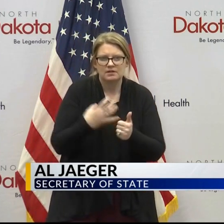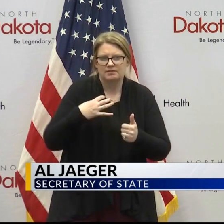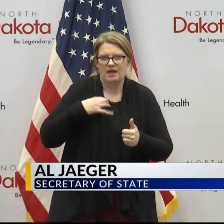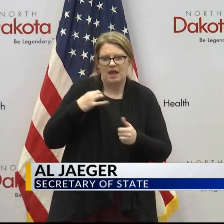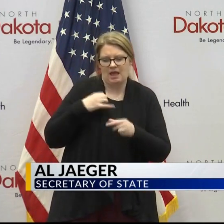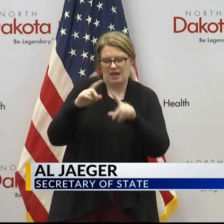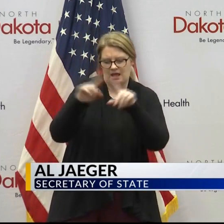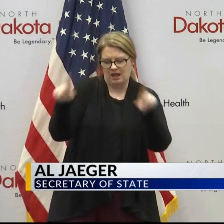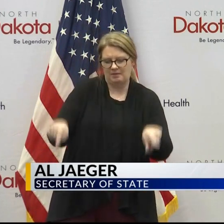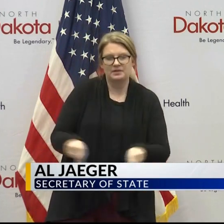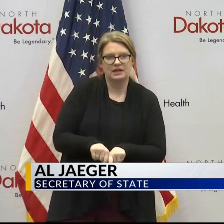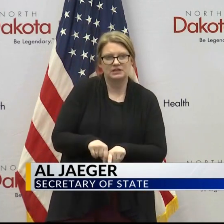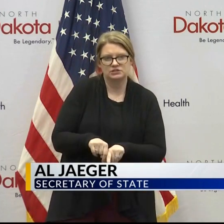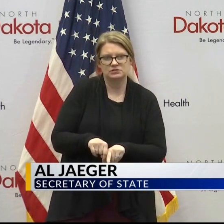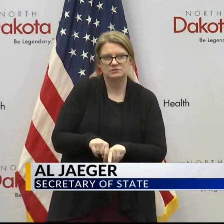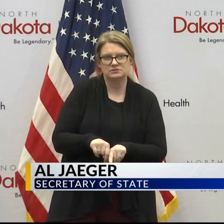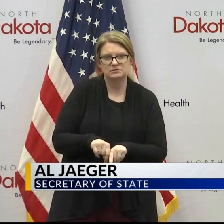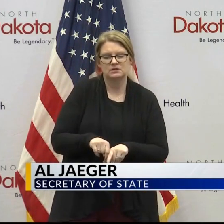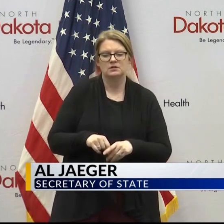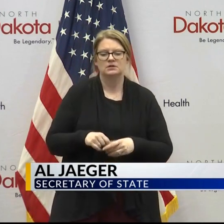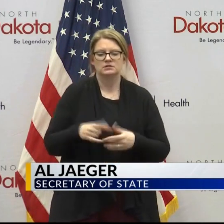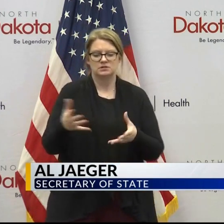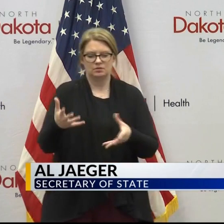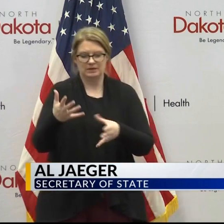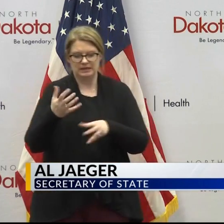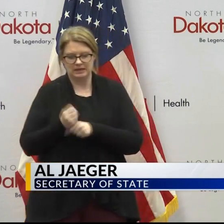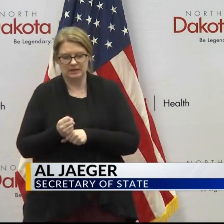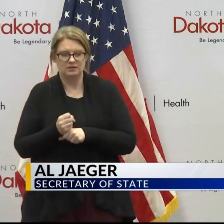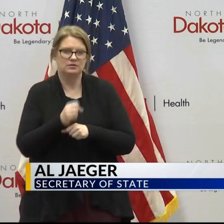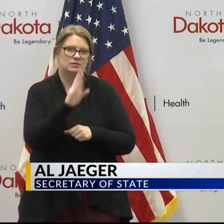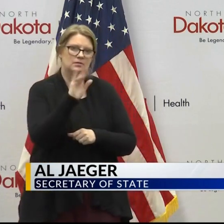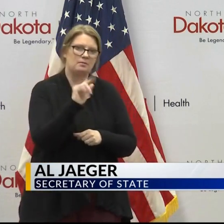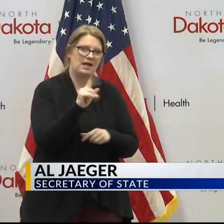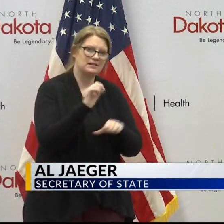THEY SEND IN THE APPLICATION. WE HAVE A VERY SOPHISTICATED METHOD OF TRACKING AND PEOPLE